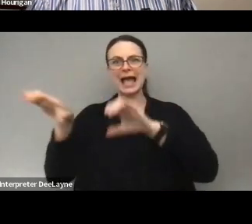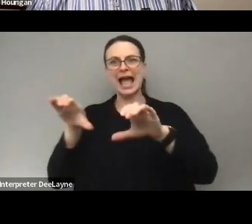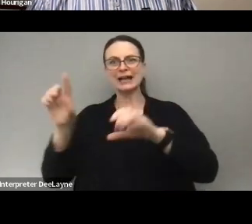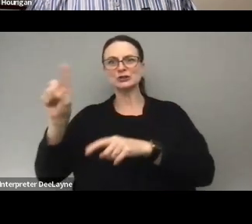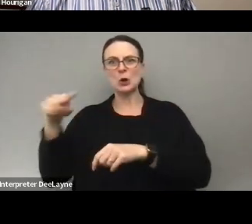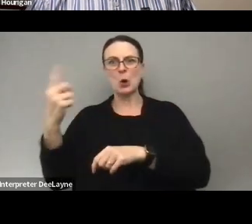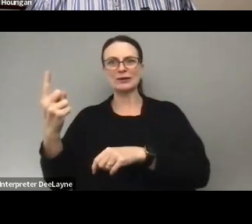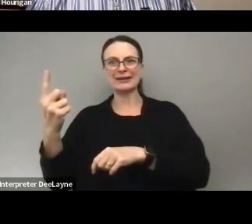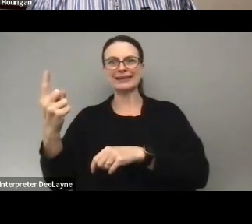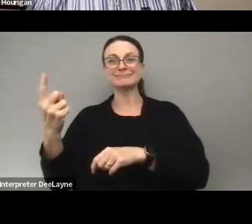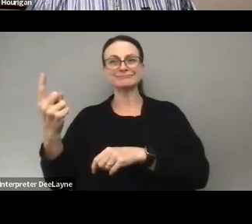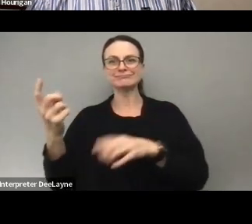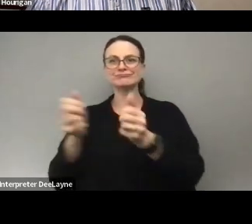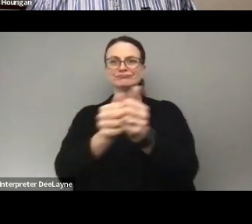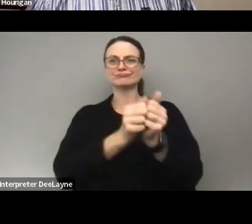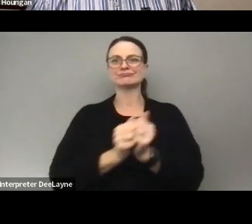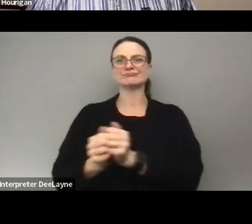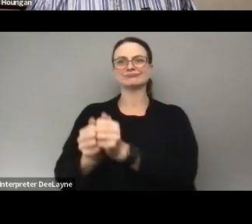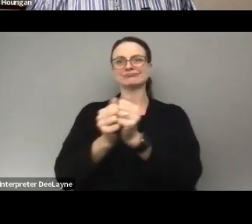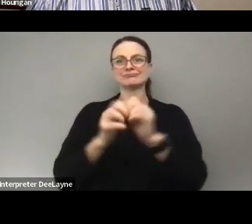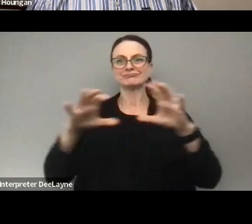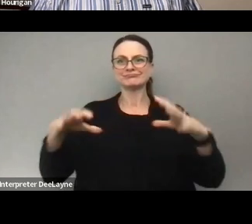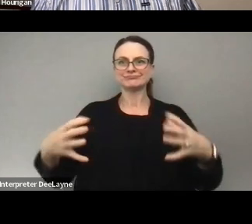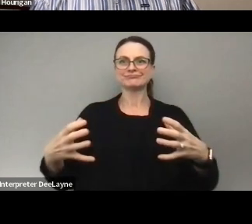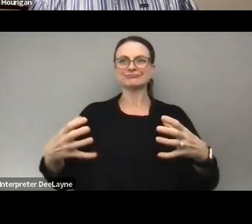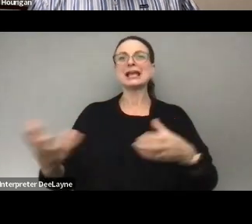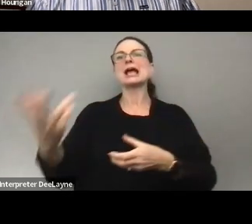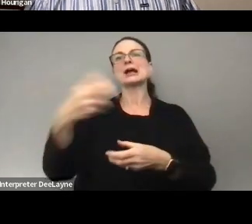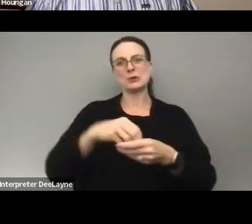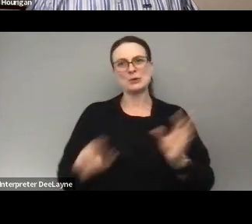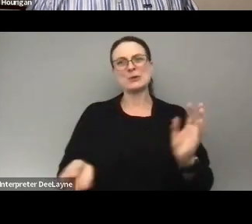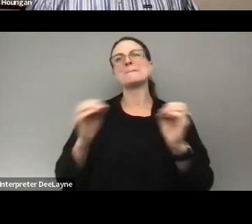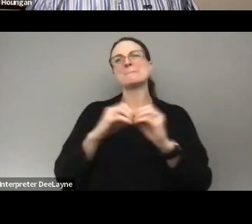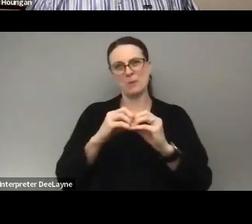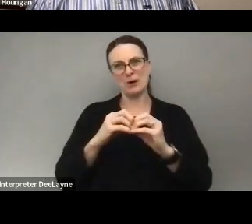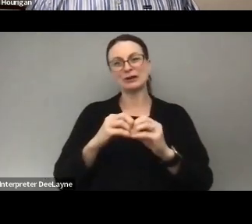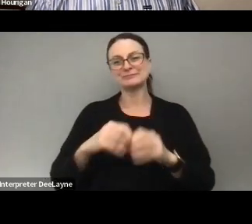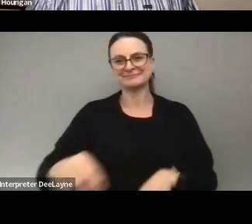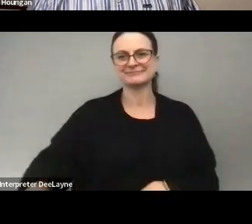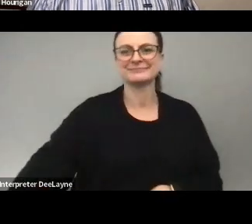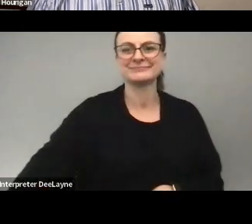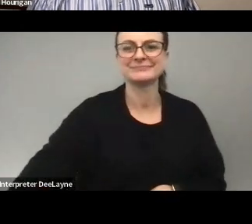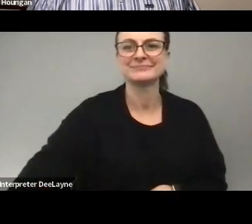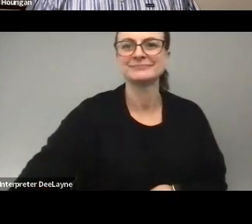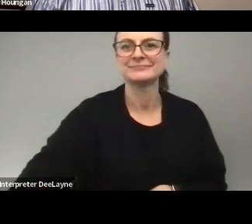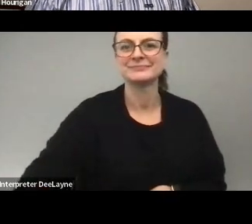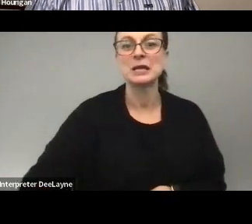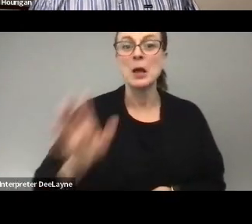And doing it as a group even helps students be included even more because they'll do what their friends are doing.